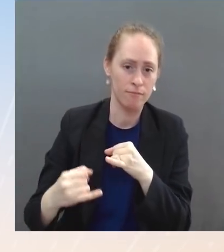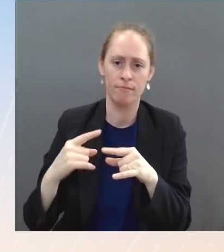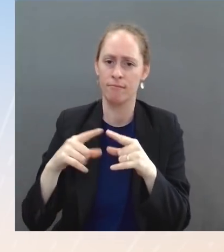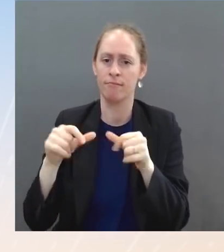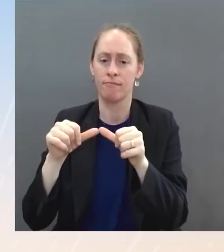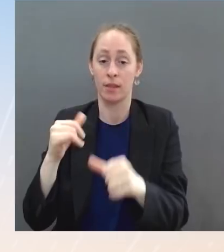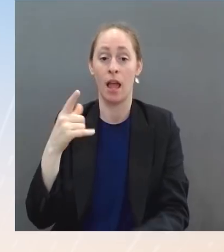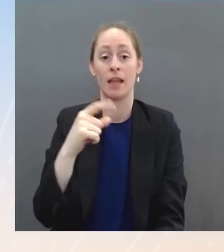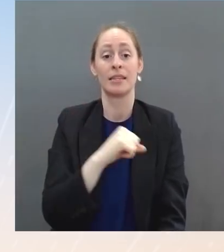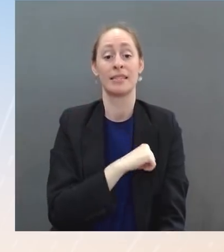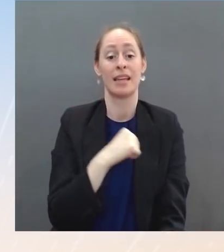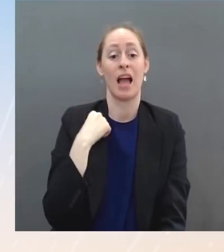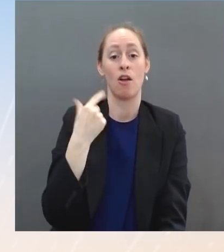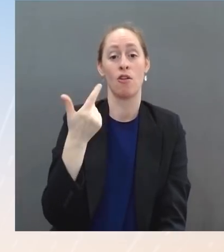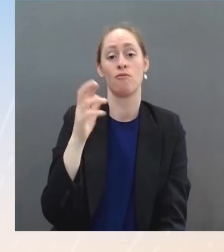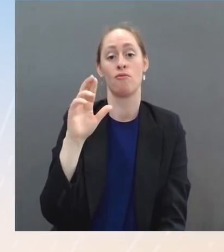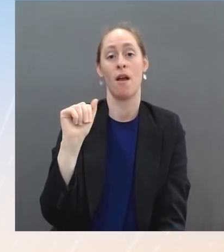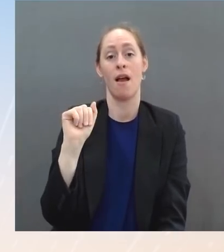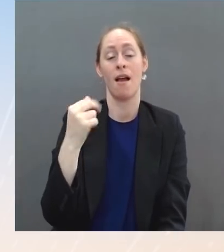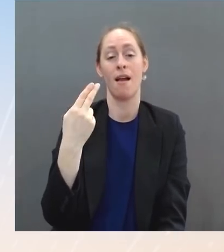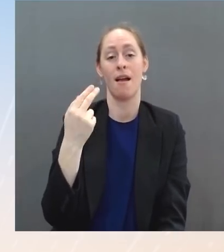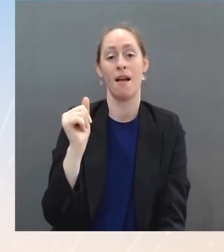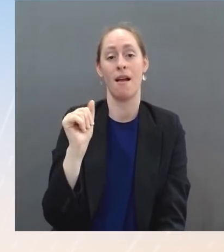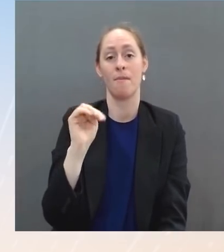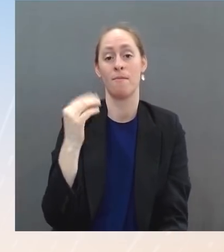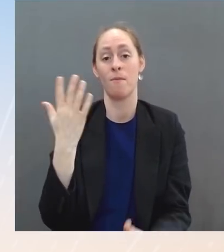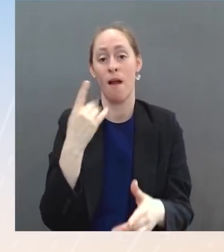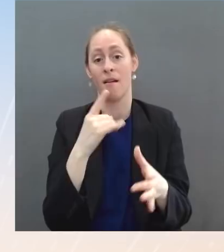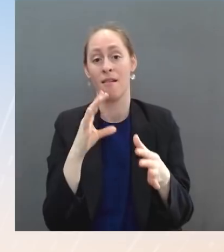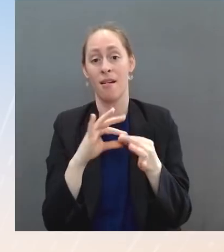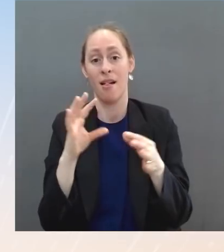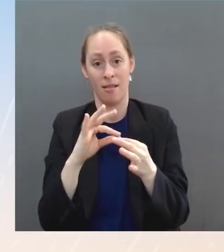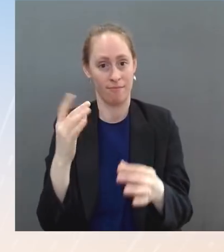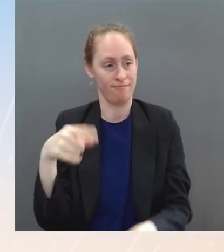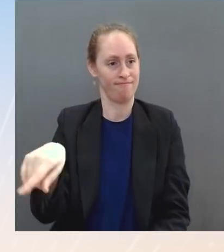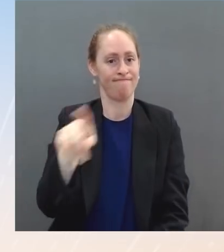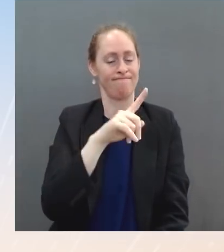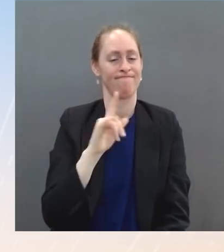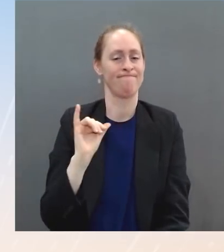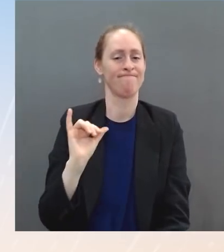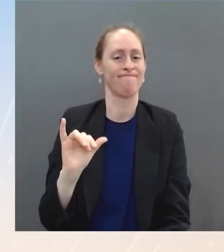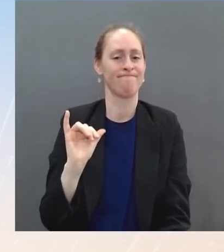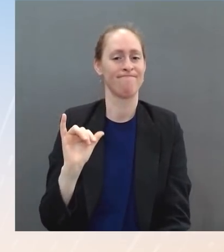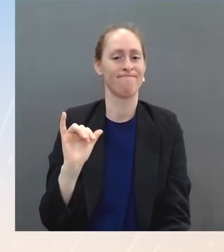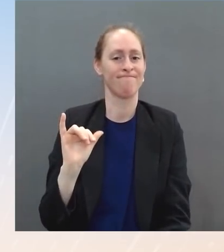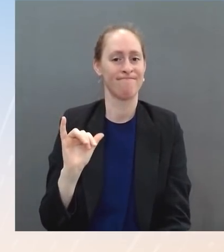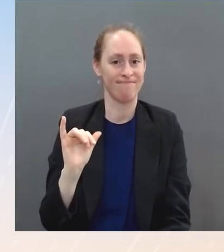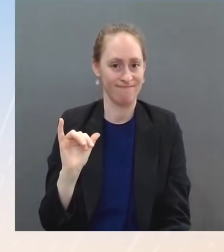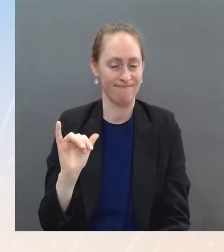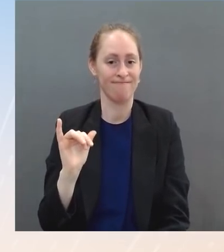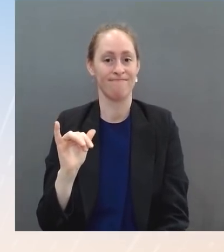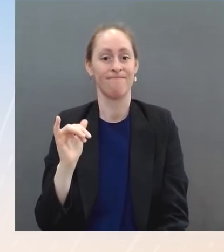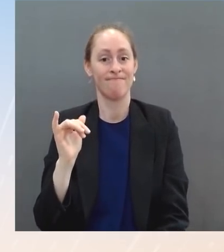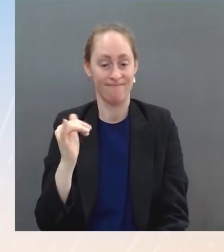to Senator Graham. I would remind you all that he has previously voted for Judge Jackson when her record and her credentials